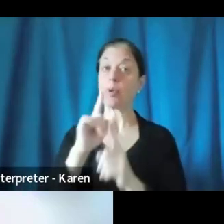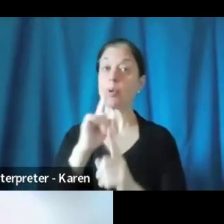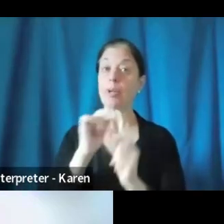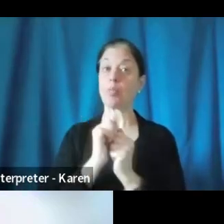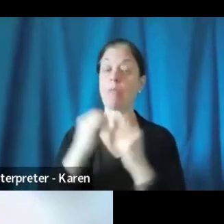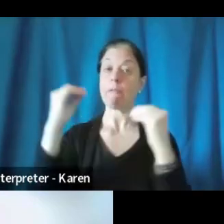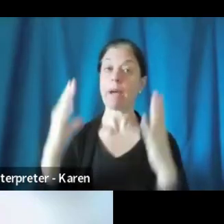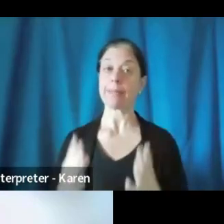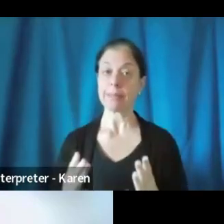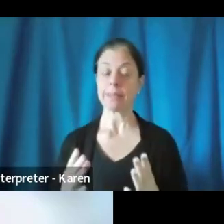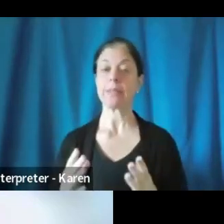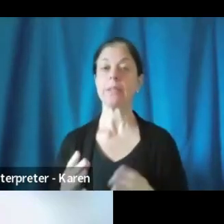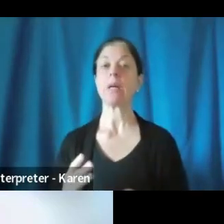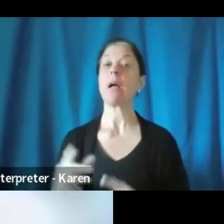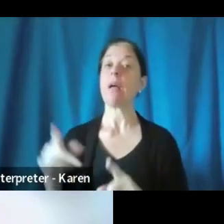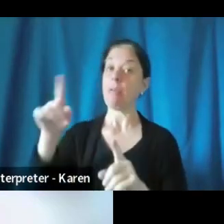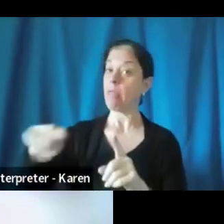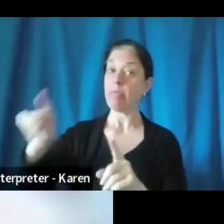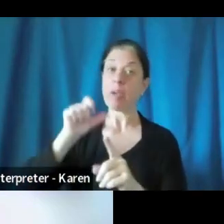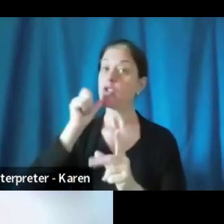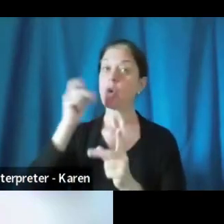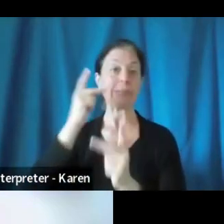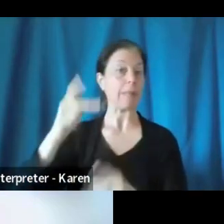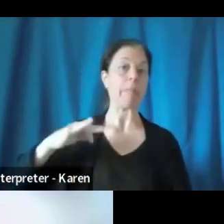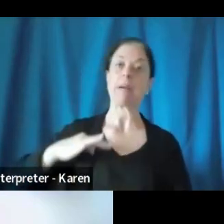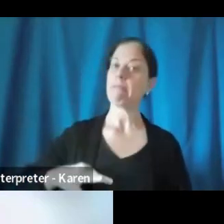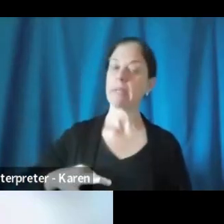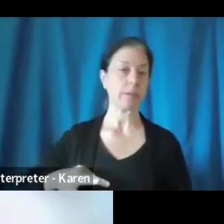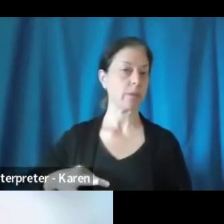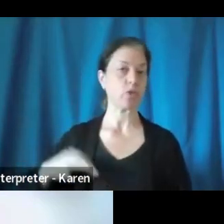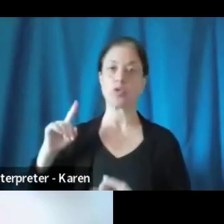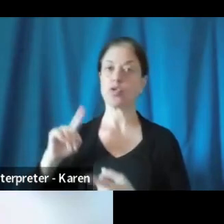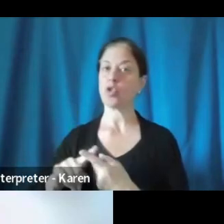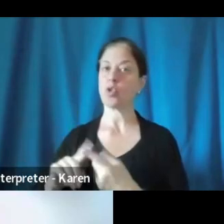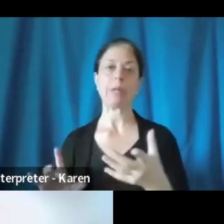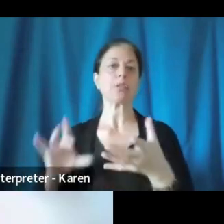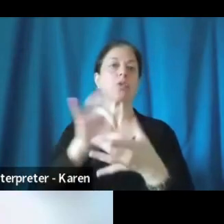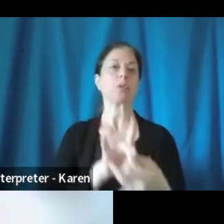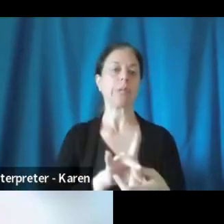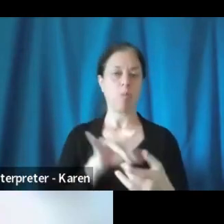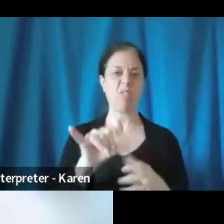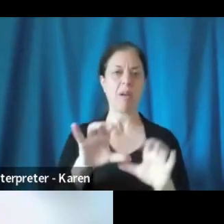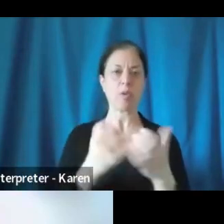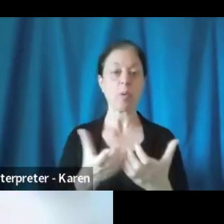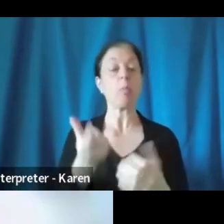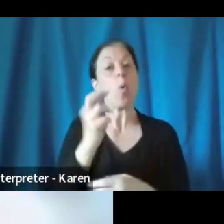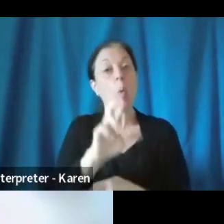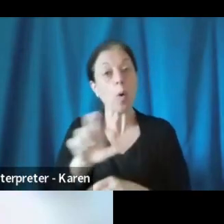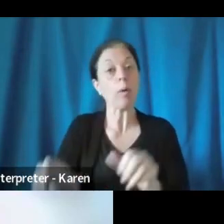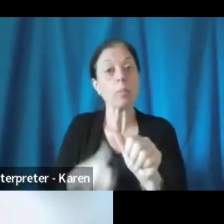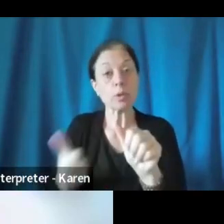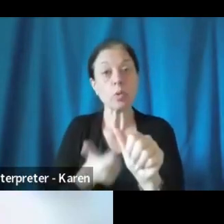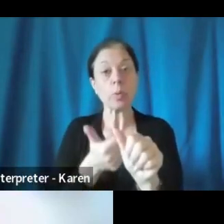participation. And I know based on direct communication with faculty that they don't see any benefit to being